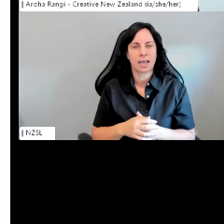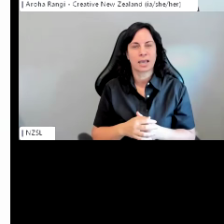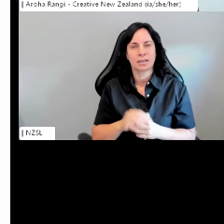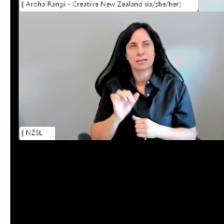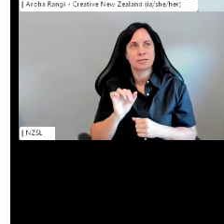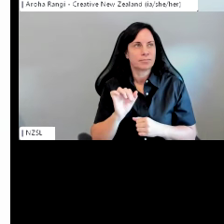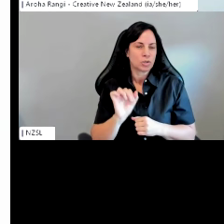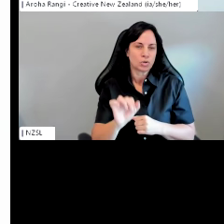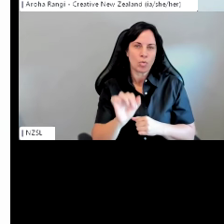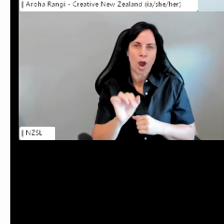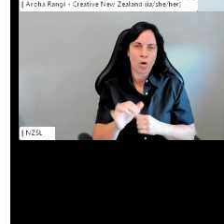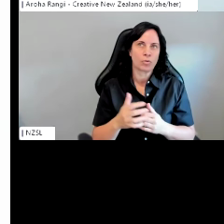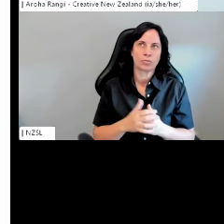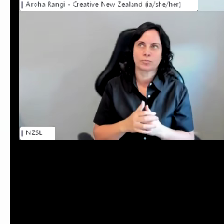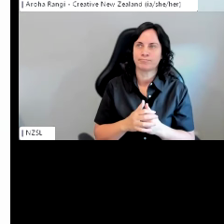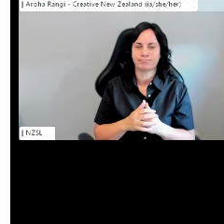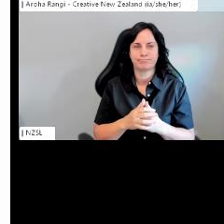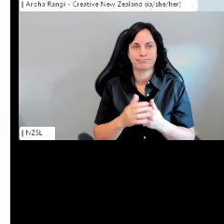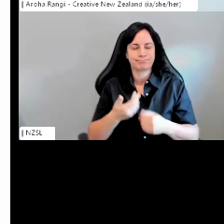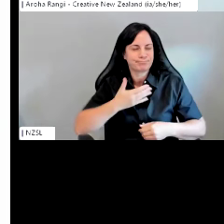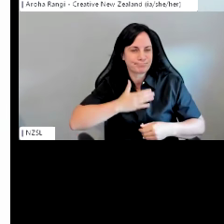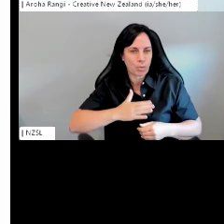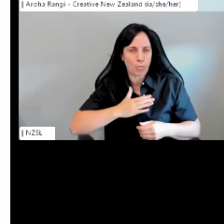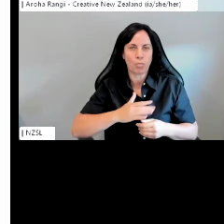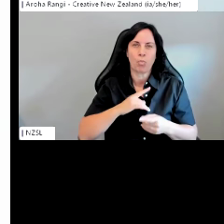own footprint in this and it's relatively easy to find out from for your own audience and we